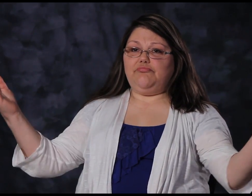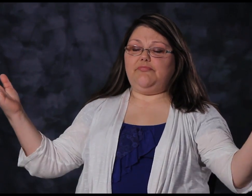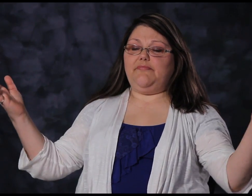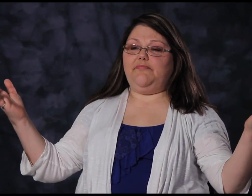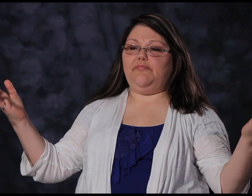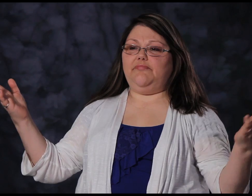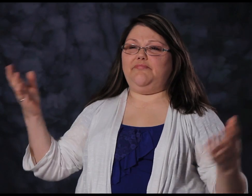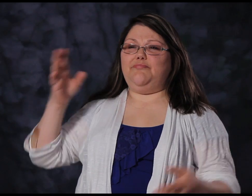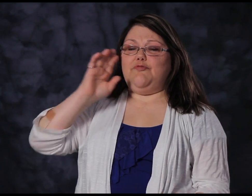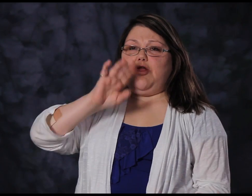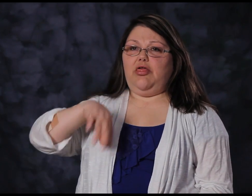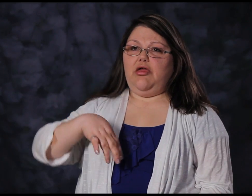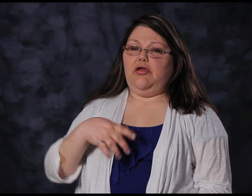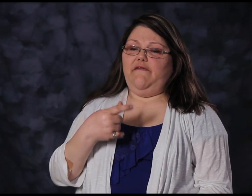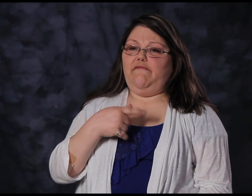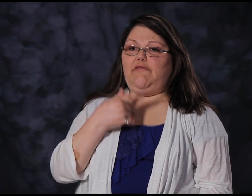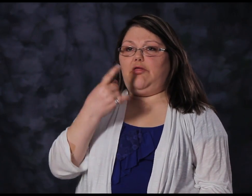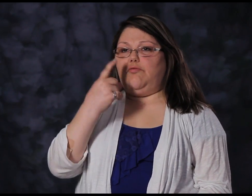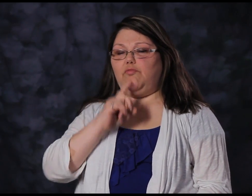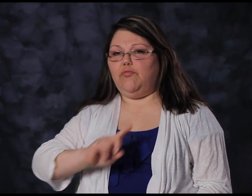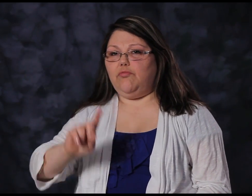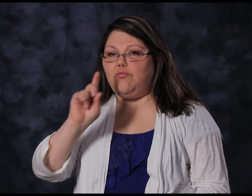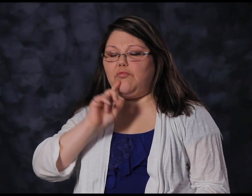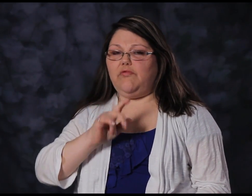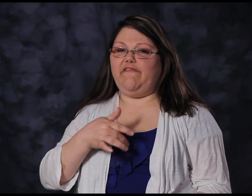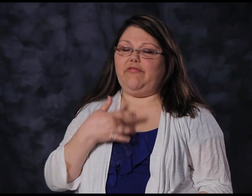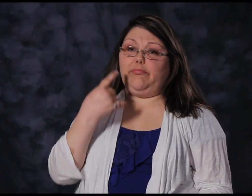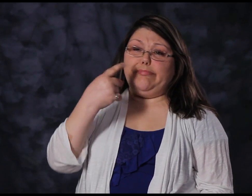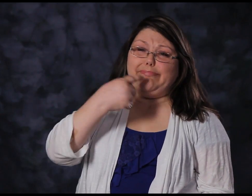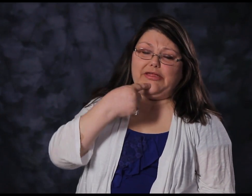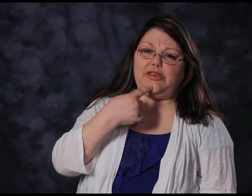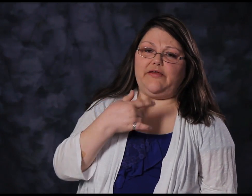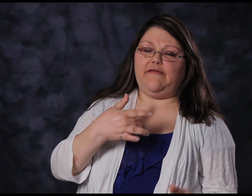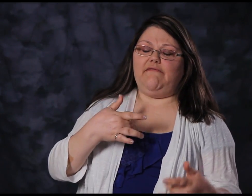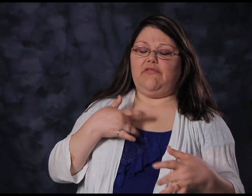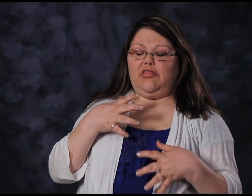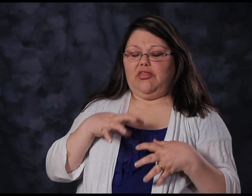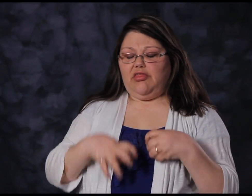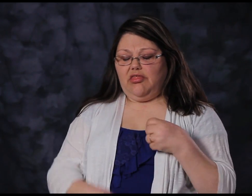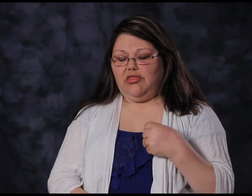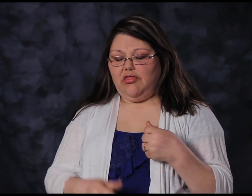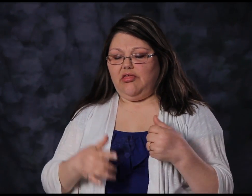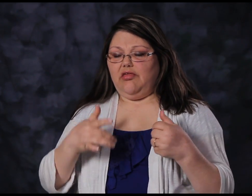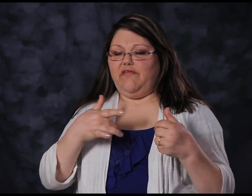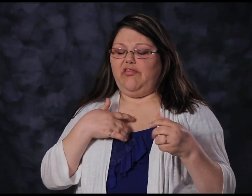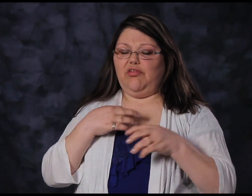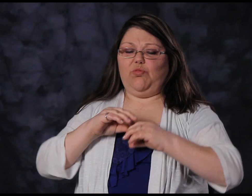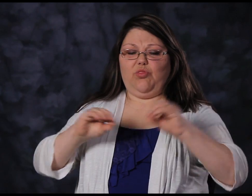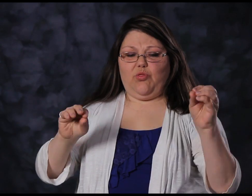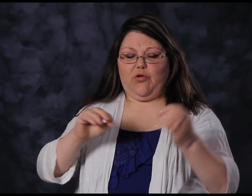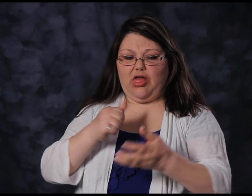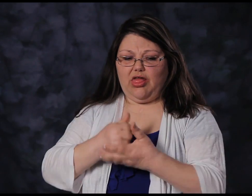And the message I would like to share with people is that: Even if you feel lonely, you’re grieving and you feel like you’re isolated